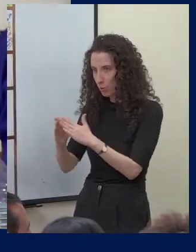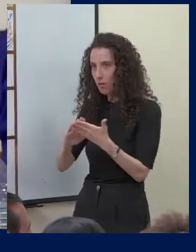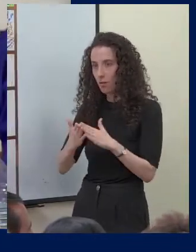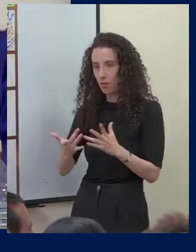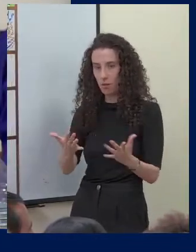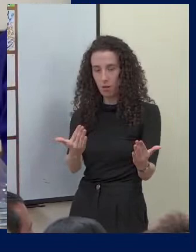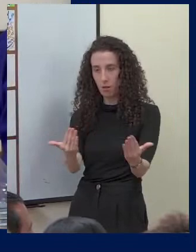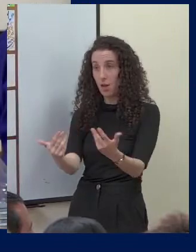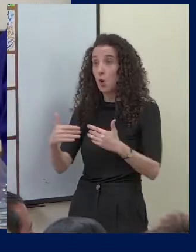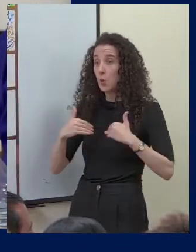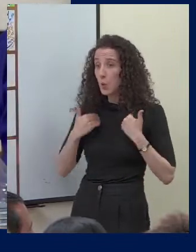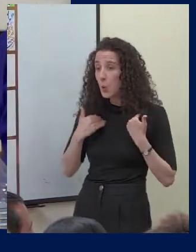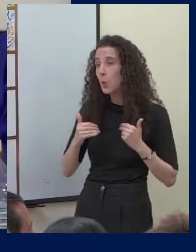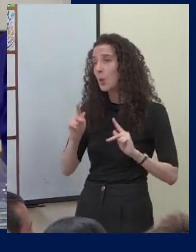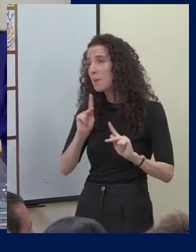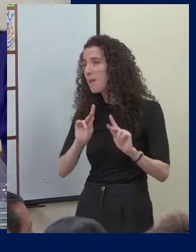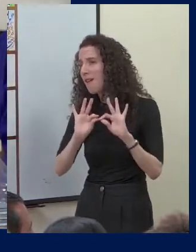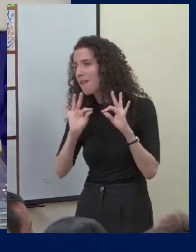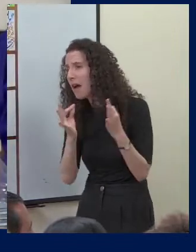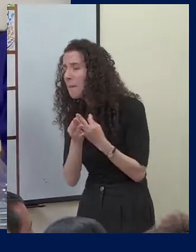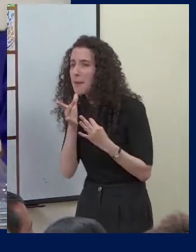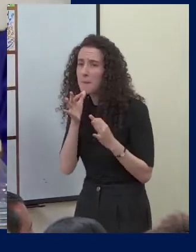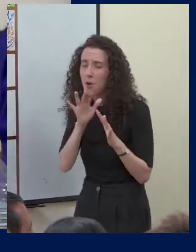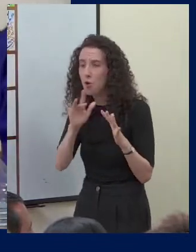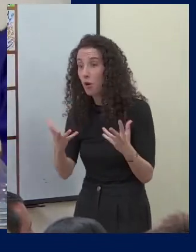The youth and their mothers in creating the program.